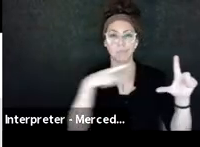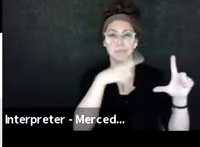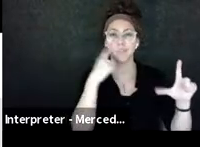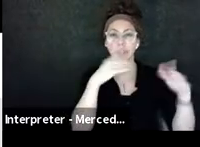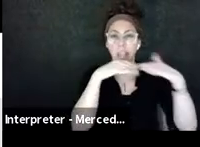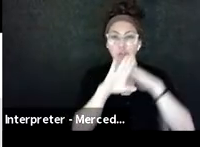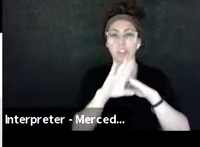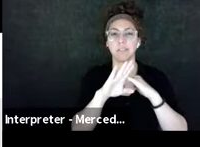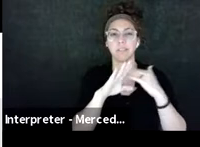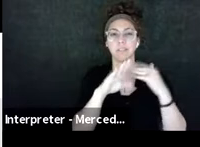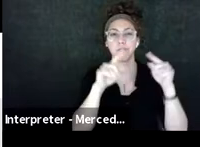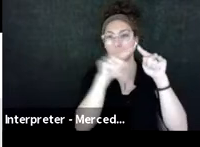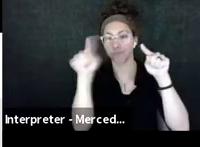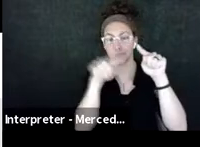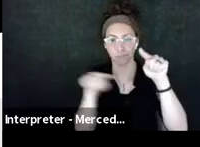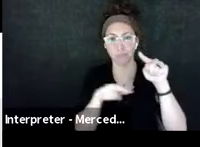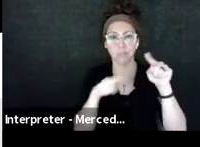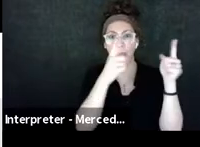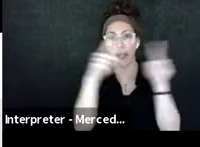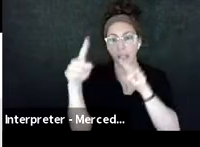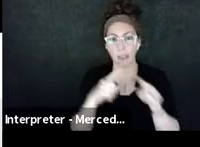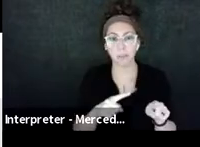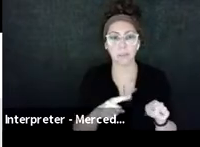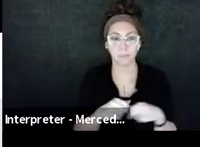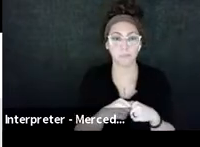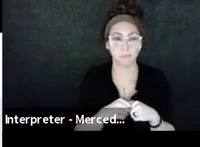maria.rodriguez: briefly touched on them so diversion their version, essentially, if someone